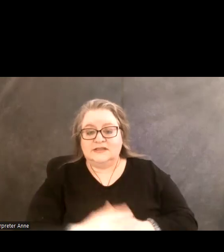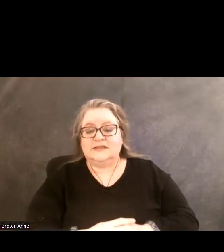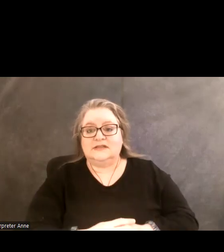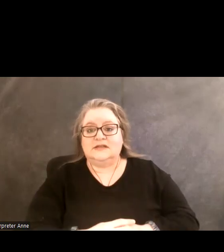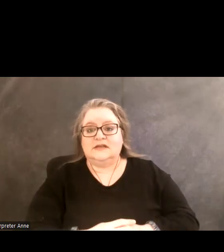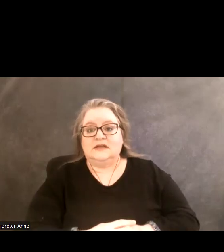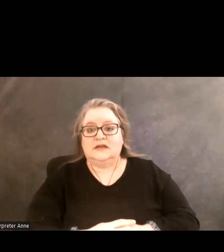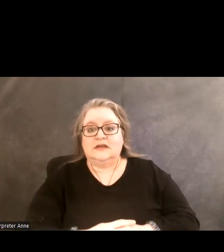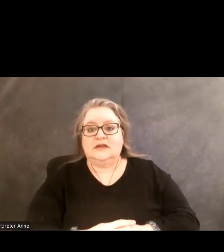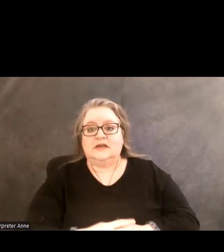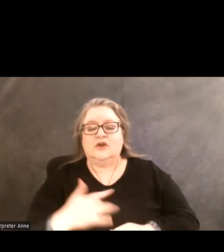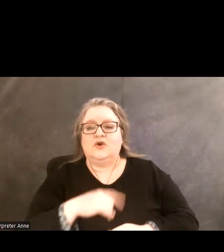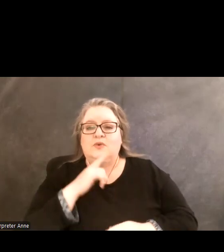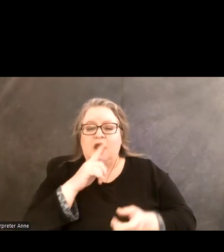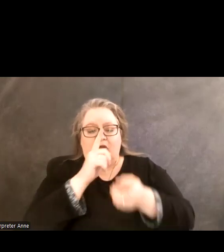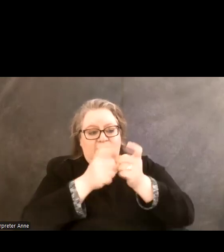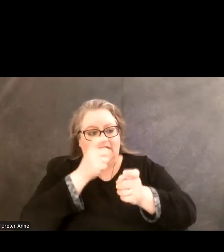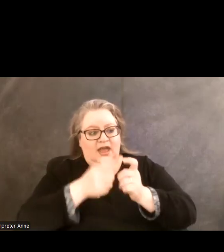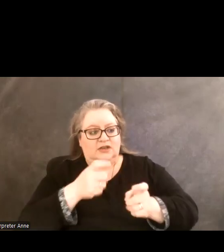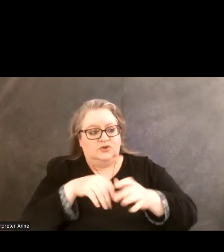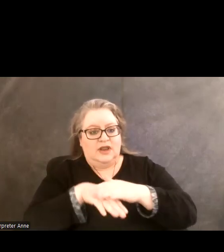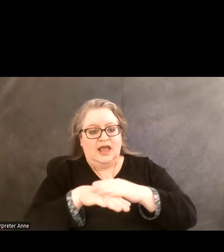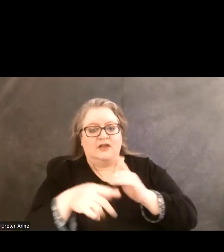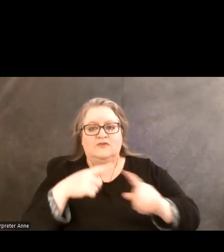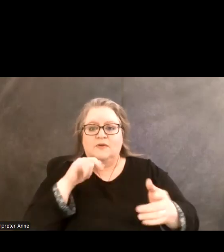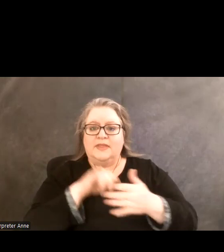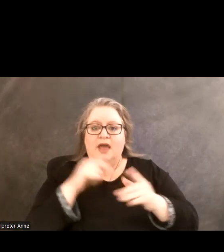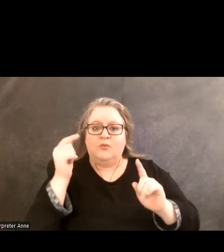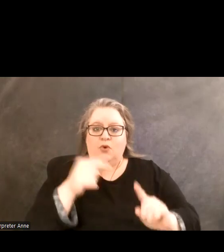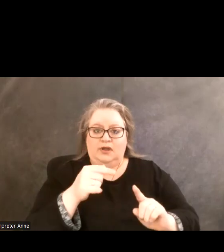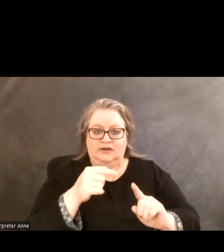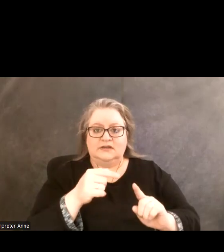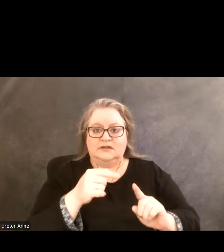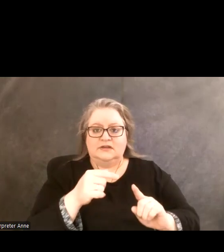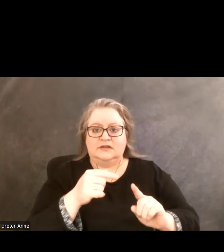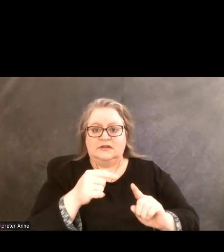are fine-tuning access from that point to these interesting